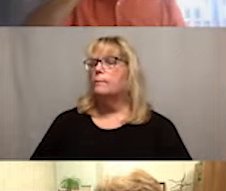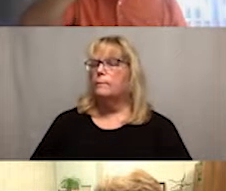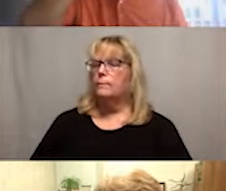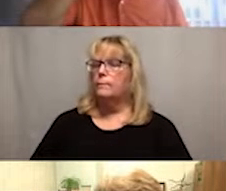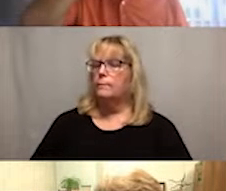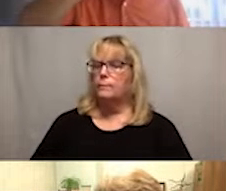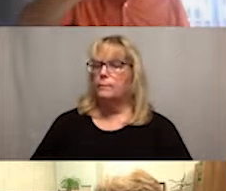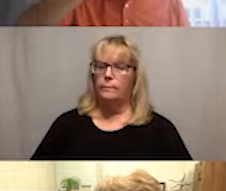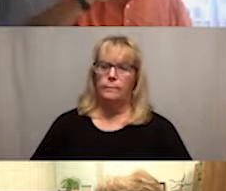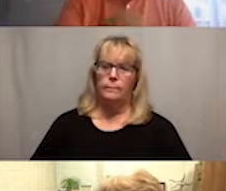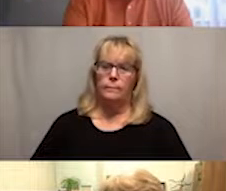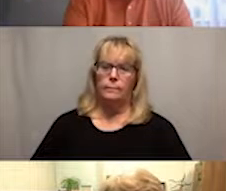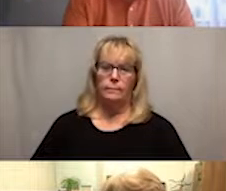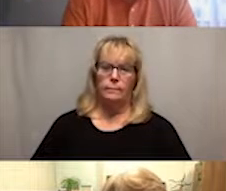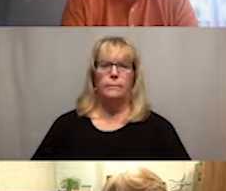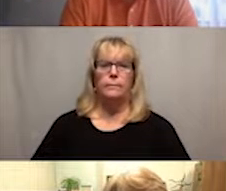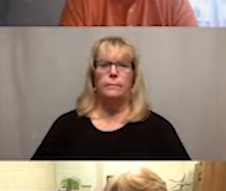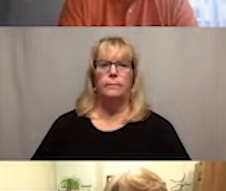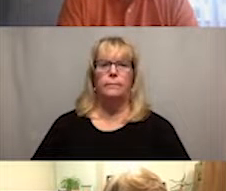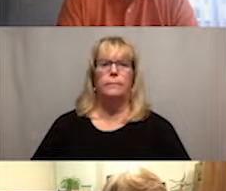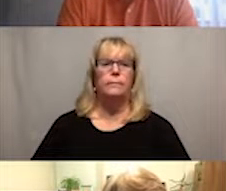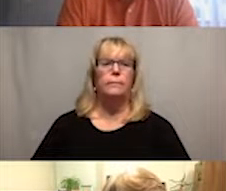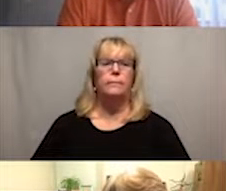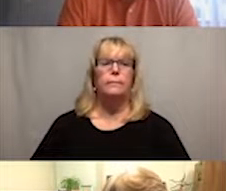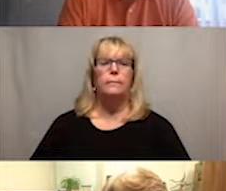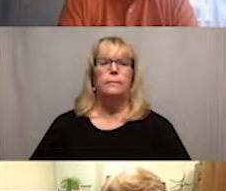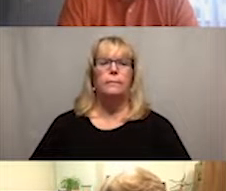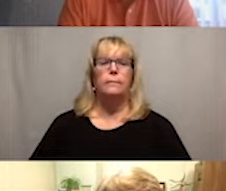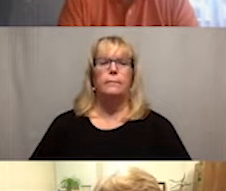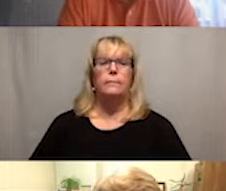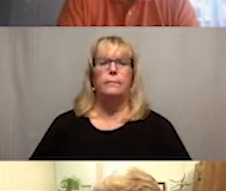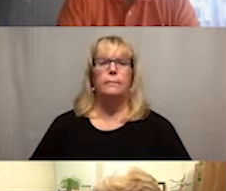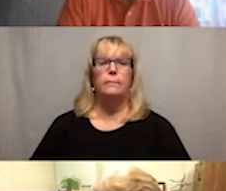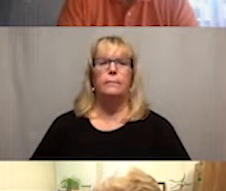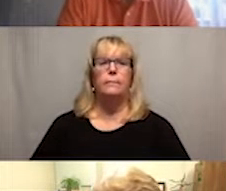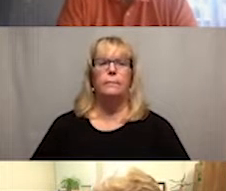you'll also help your VR counselor create your individualized plan for employment